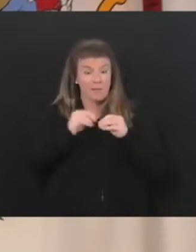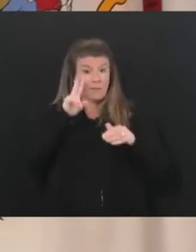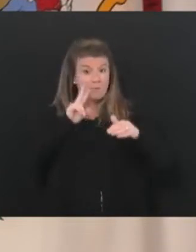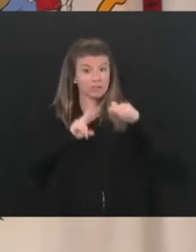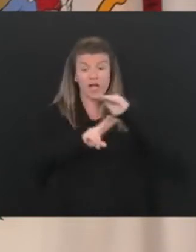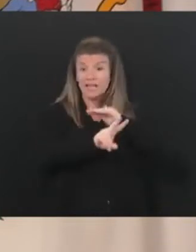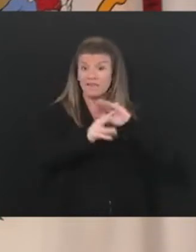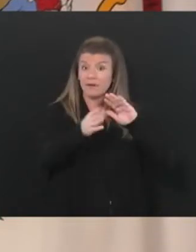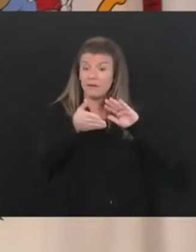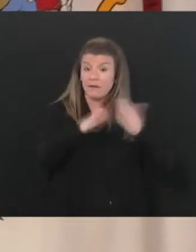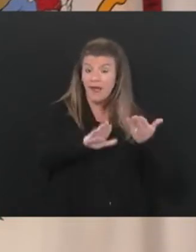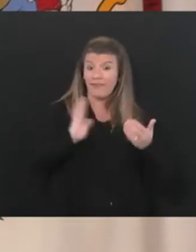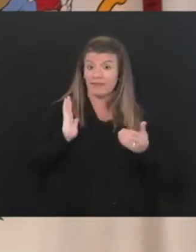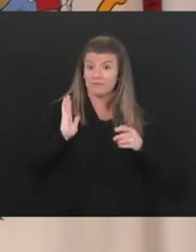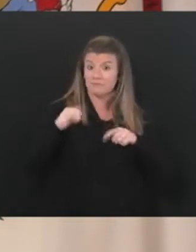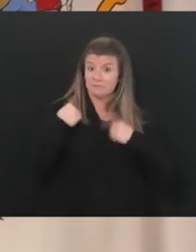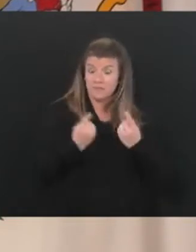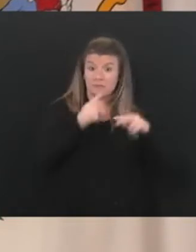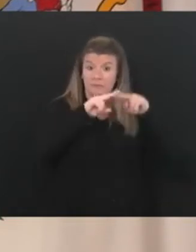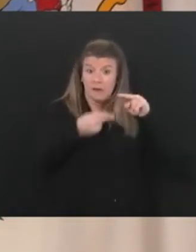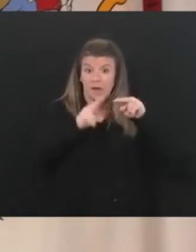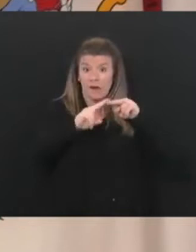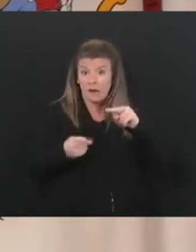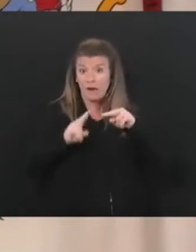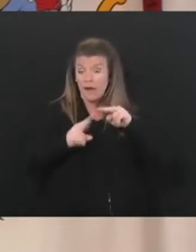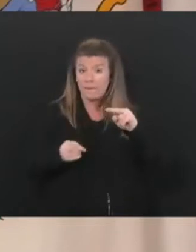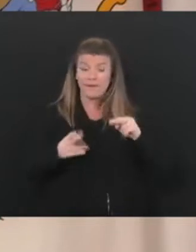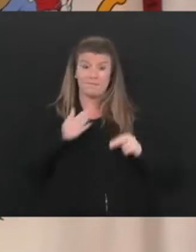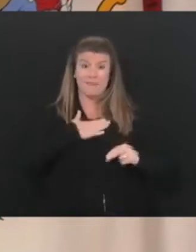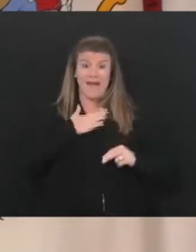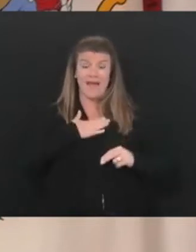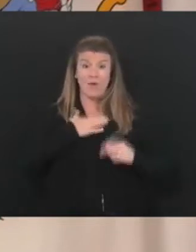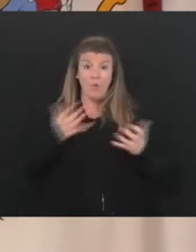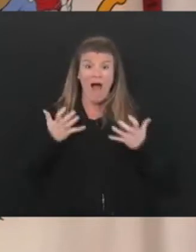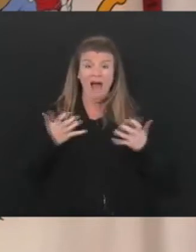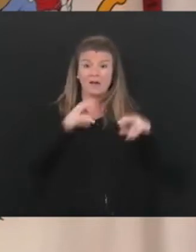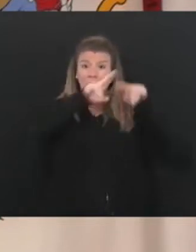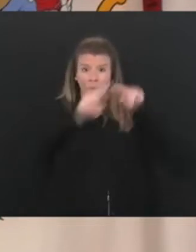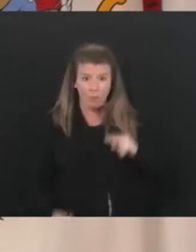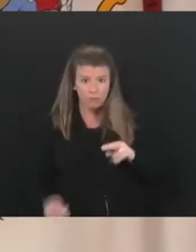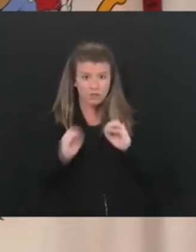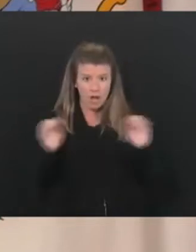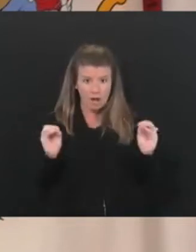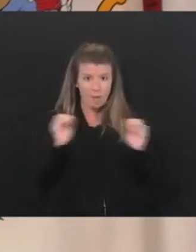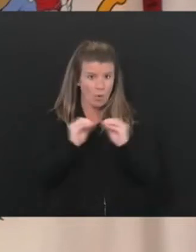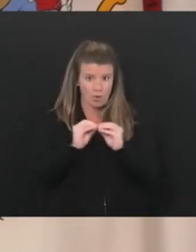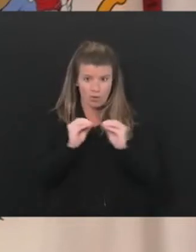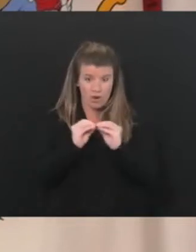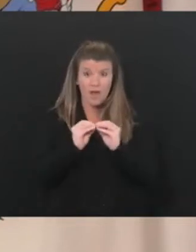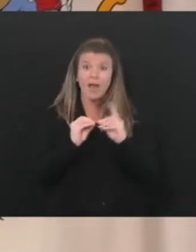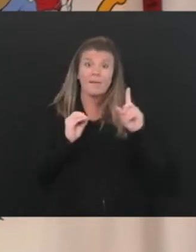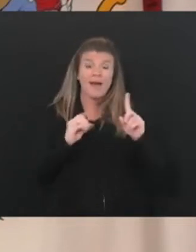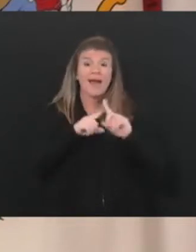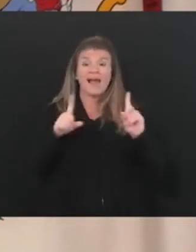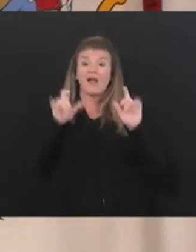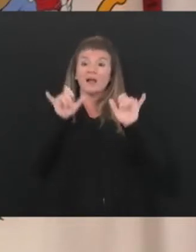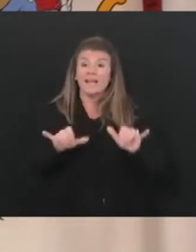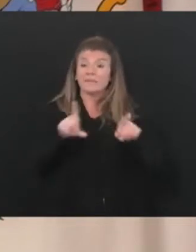MANY. YOU KNOW, THE NUMBER OF PROJECTED DEATHS SEEMS TO BE COMING DOWN AND DOWN, IT'S STILL GOT TO COME A LONG WAYS DOWN IN